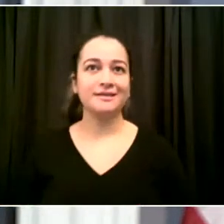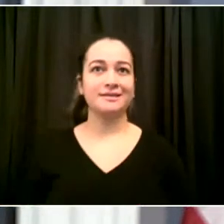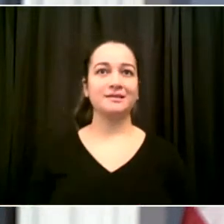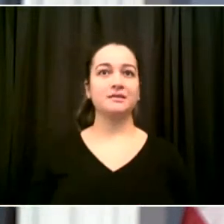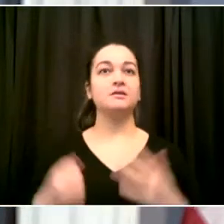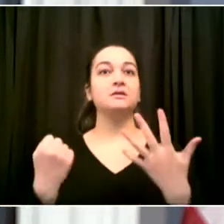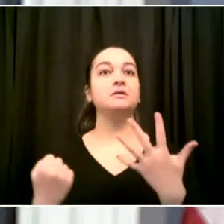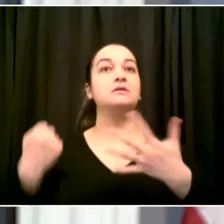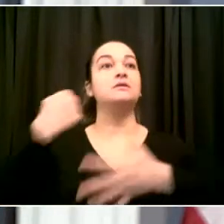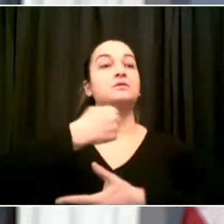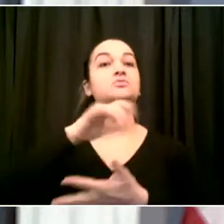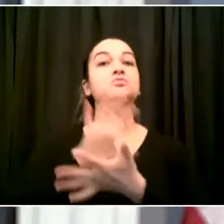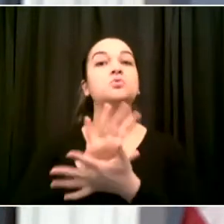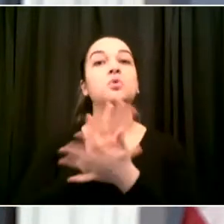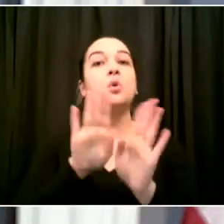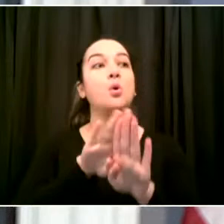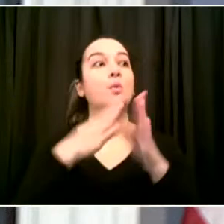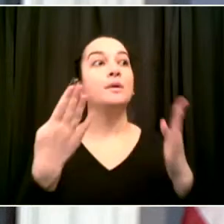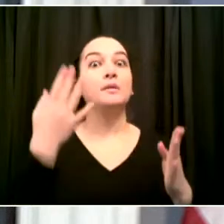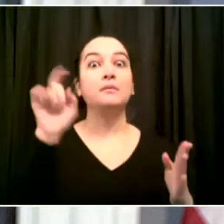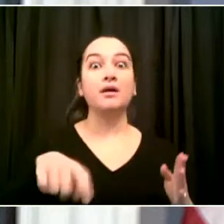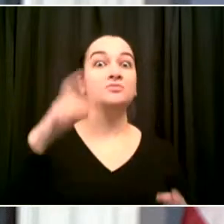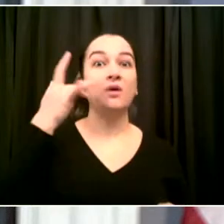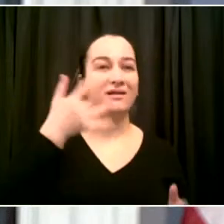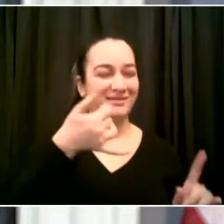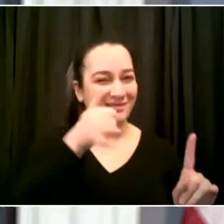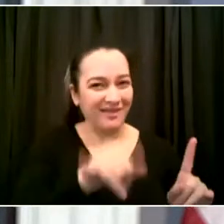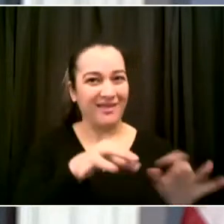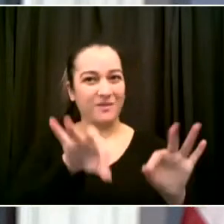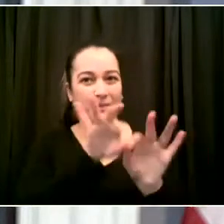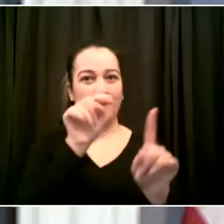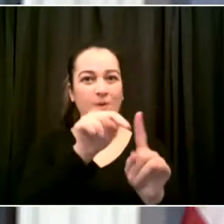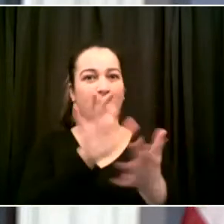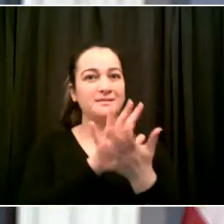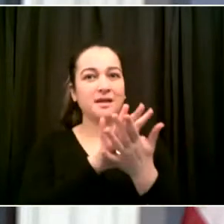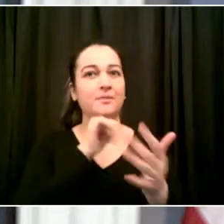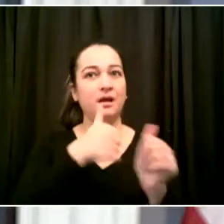RETURURNENEO D T LEARNING PLAN.